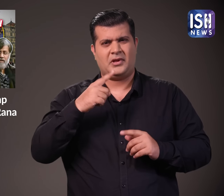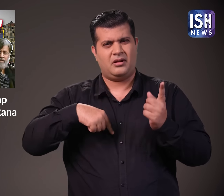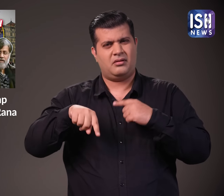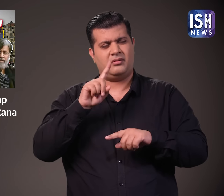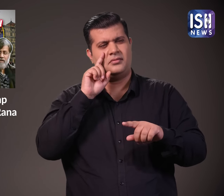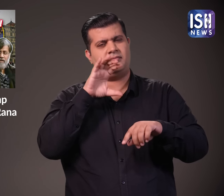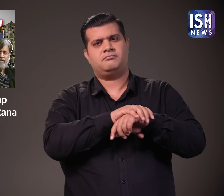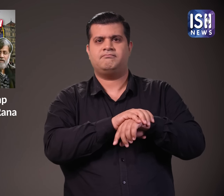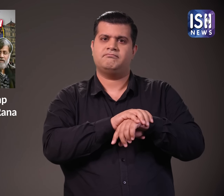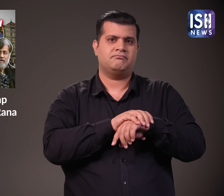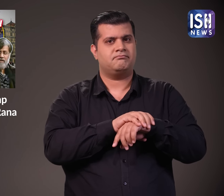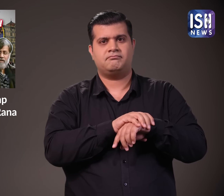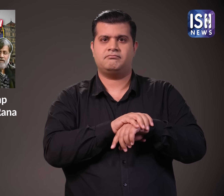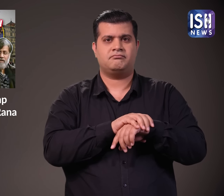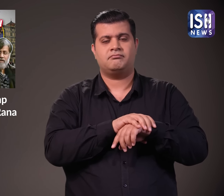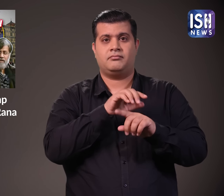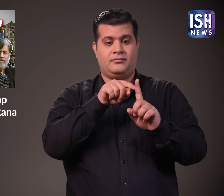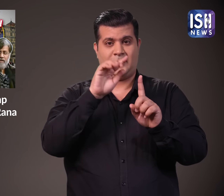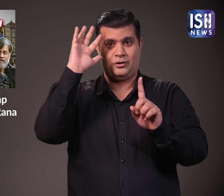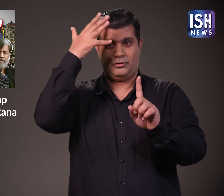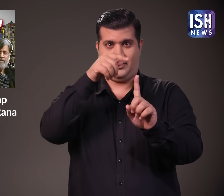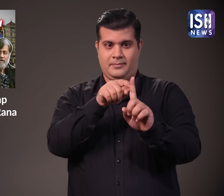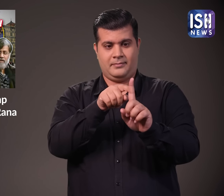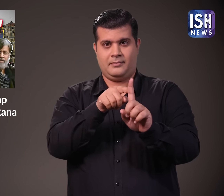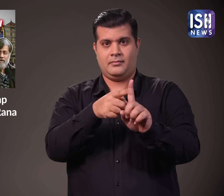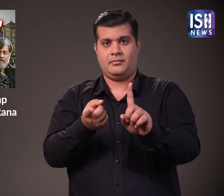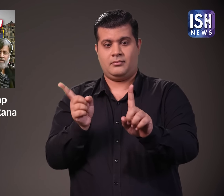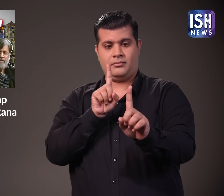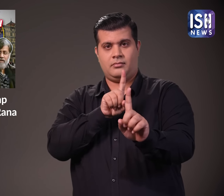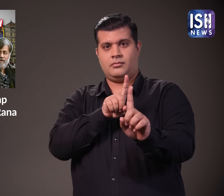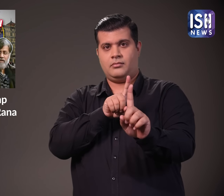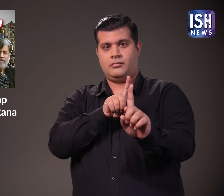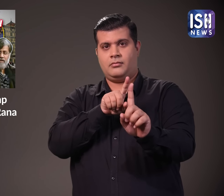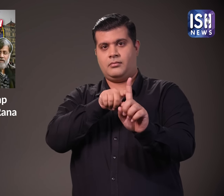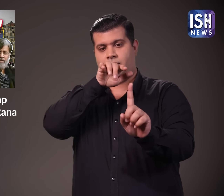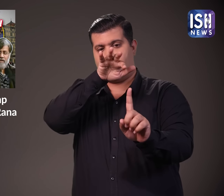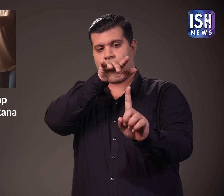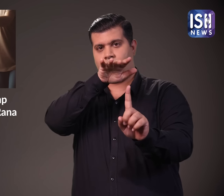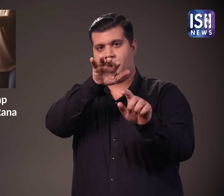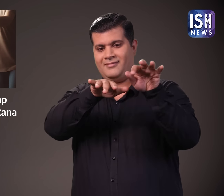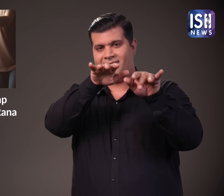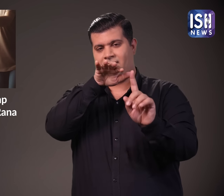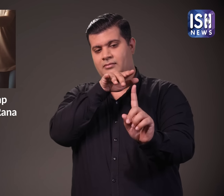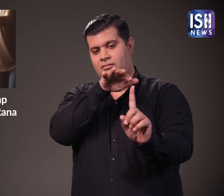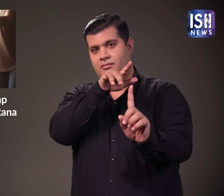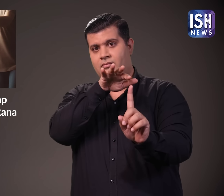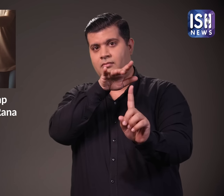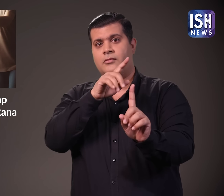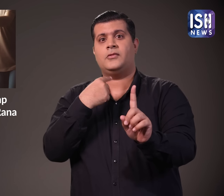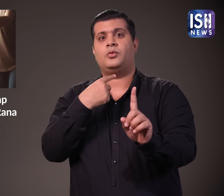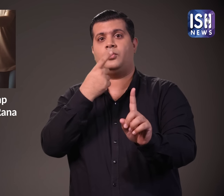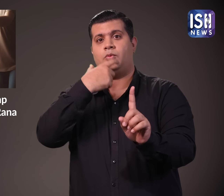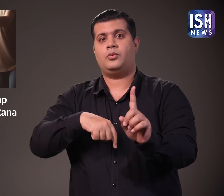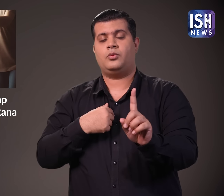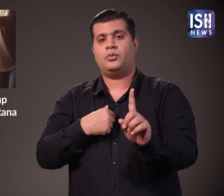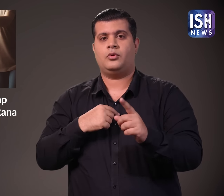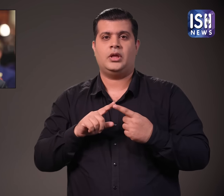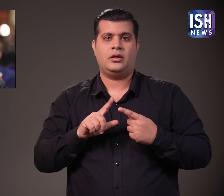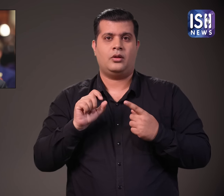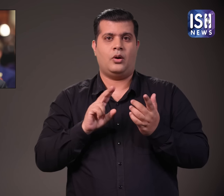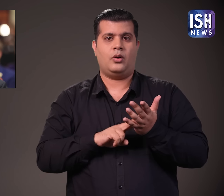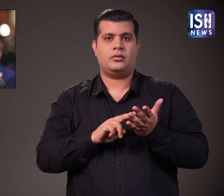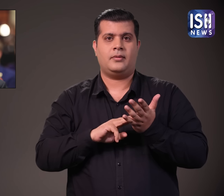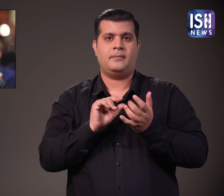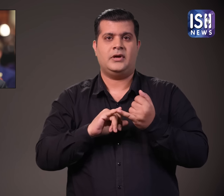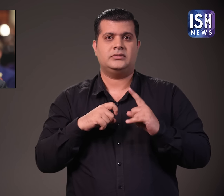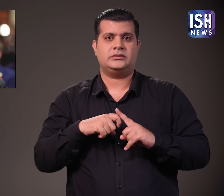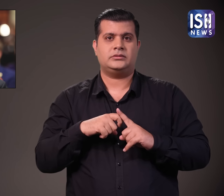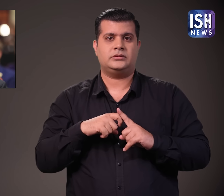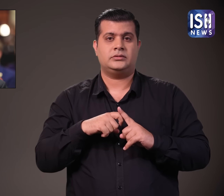People claim that Trump is Elon Musk's puppet, following his lead and dancing to his moves.